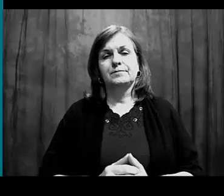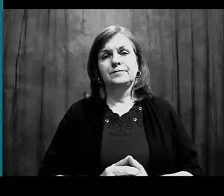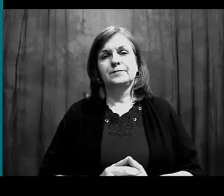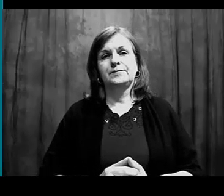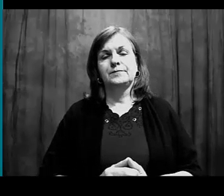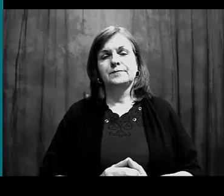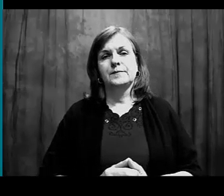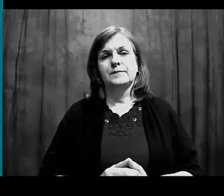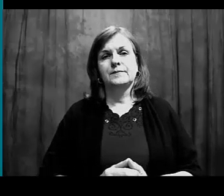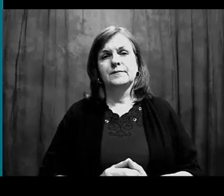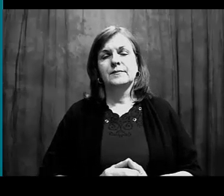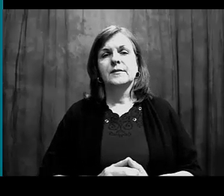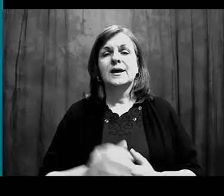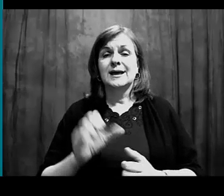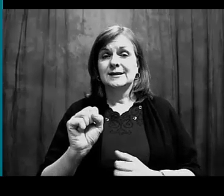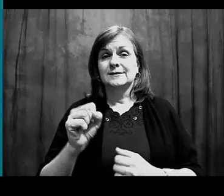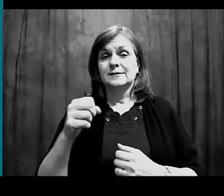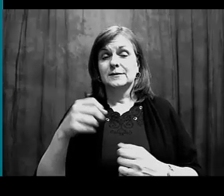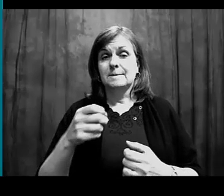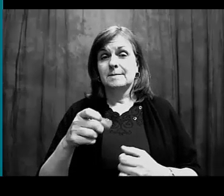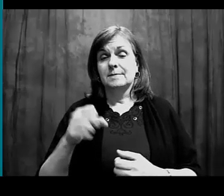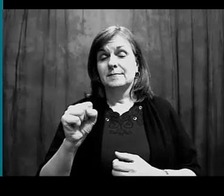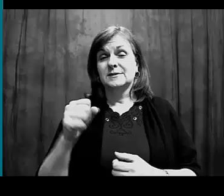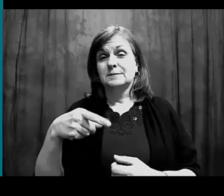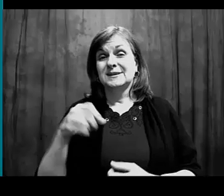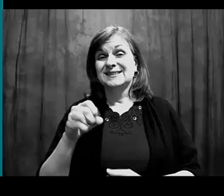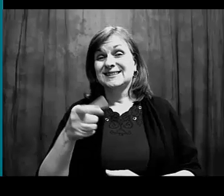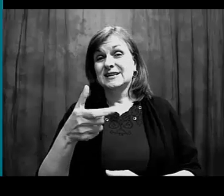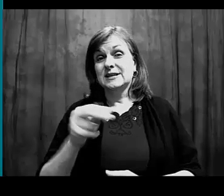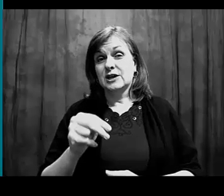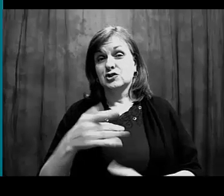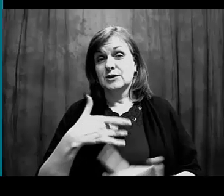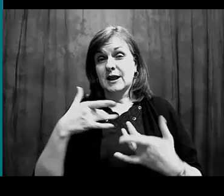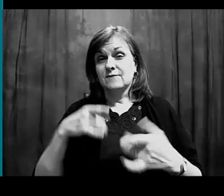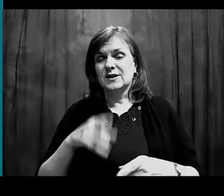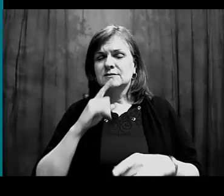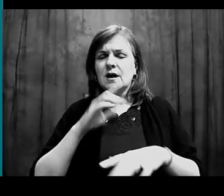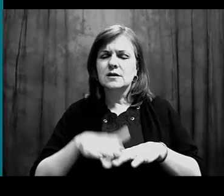as with all evolution speciation events are slow!